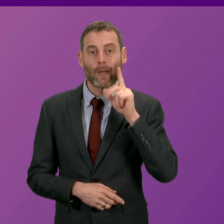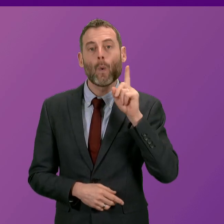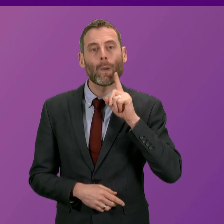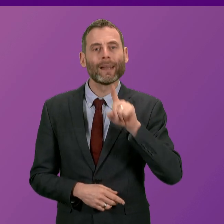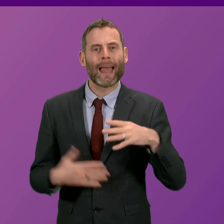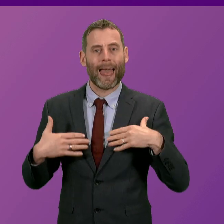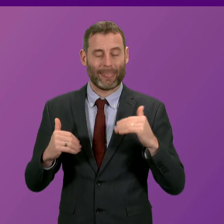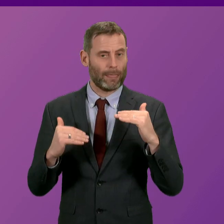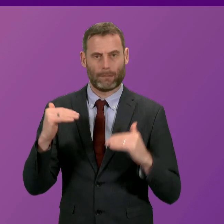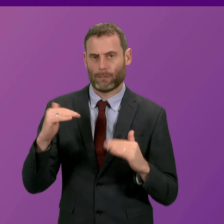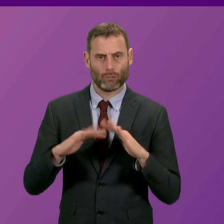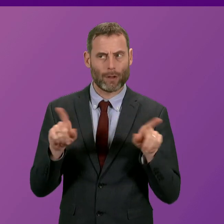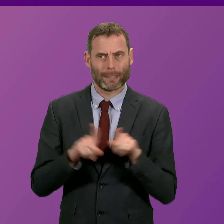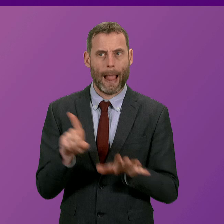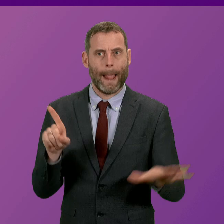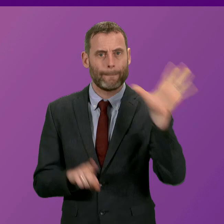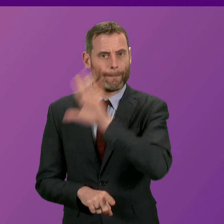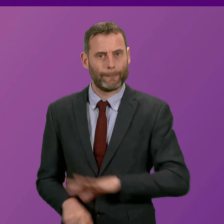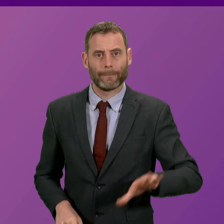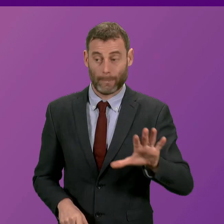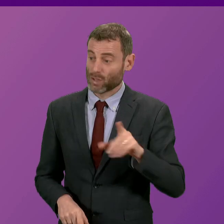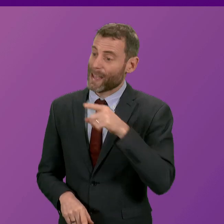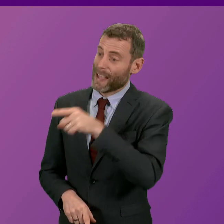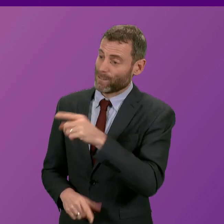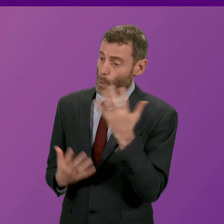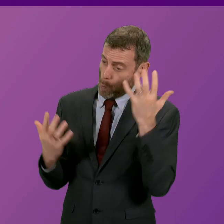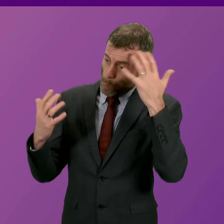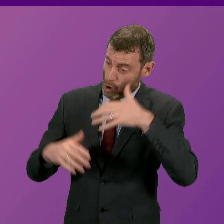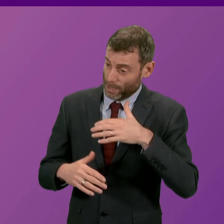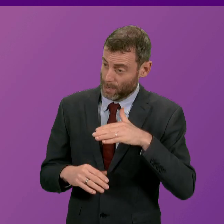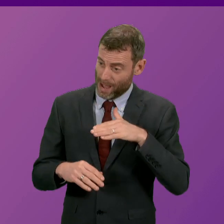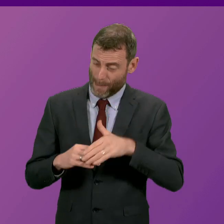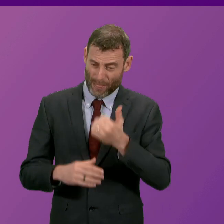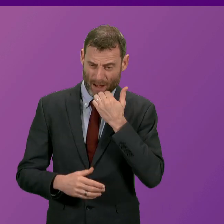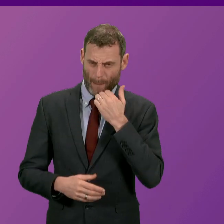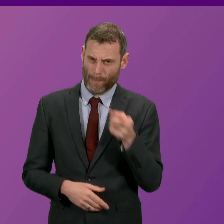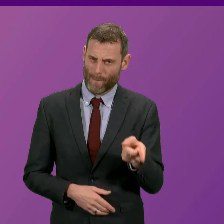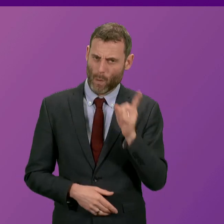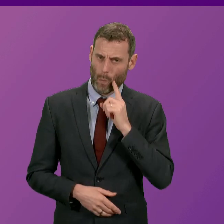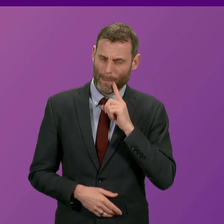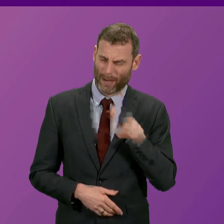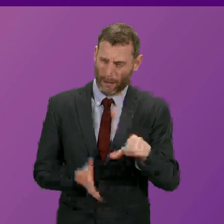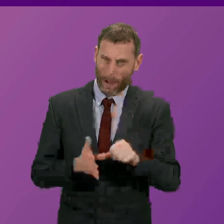Minister concerned by those consistently woeful statistics? What is he going to do about it?